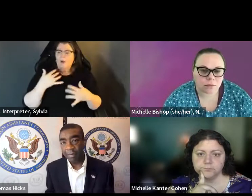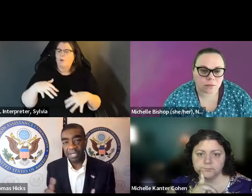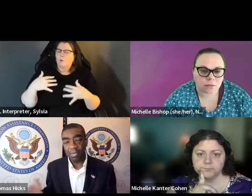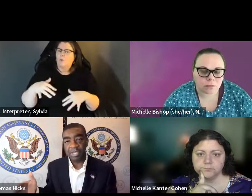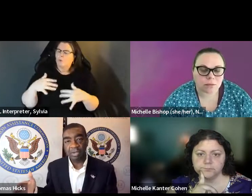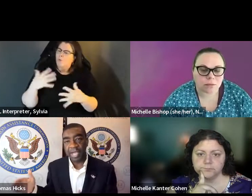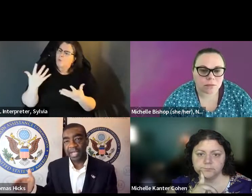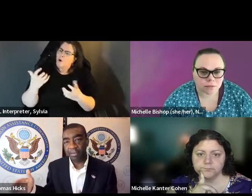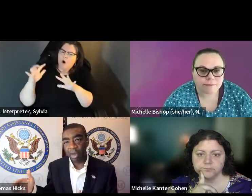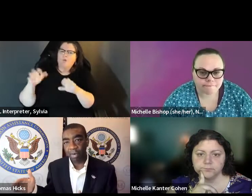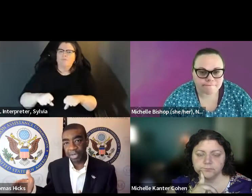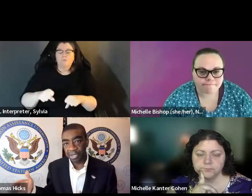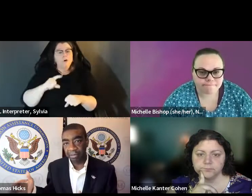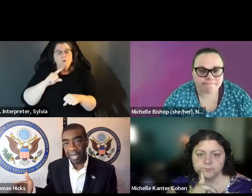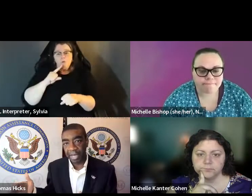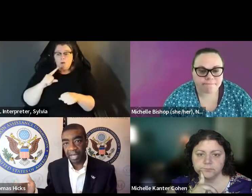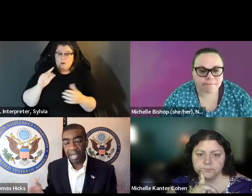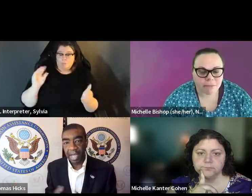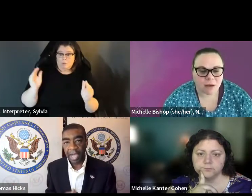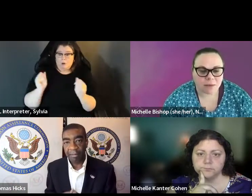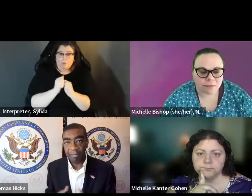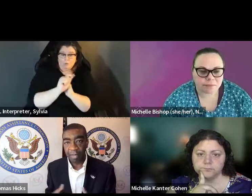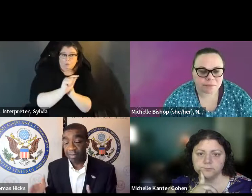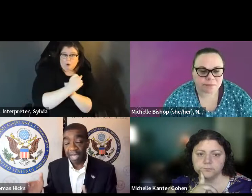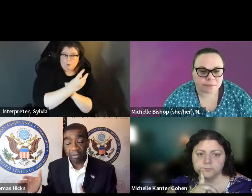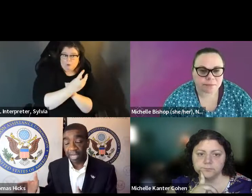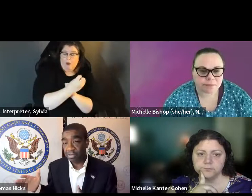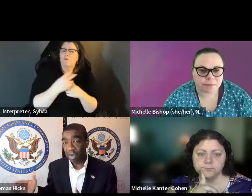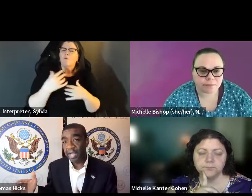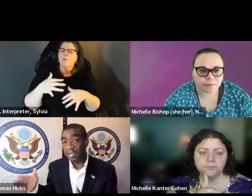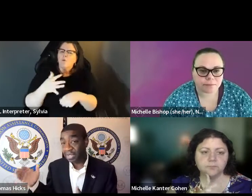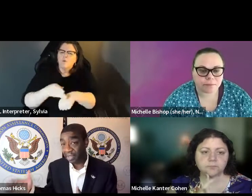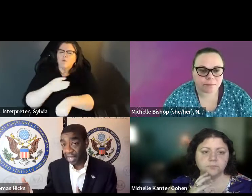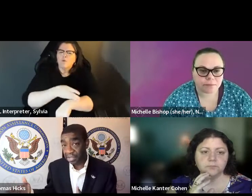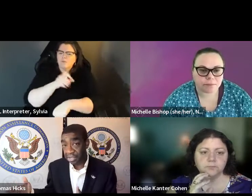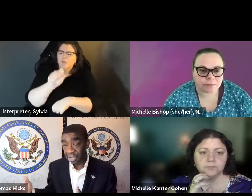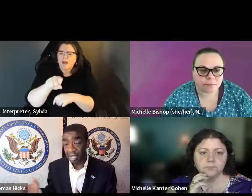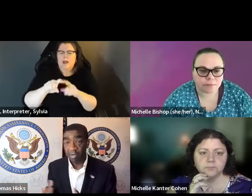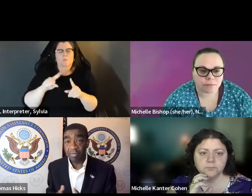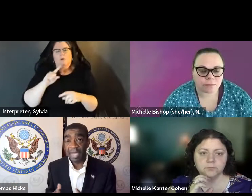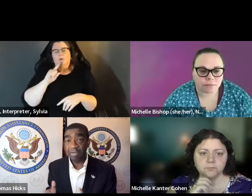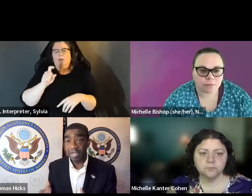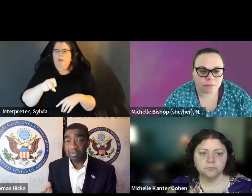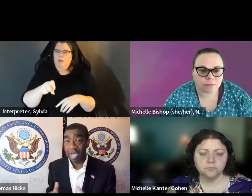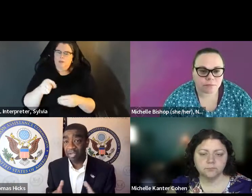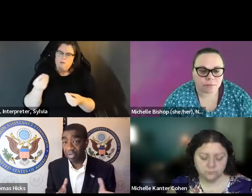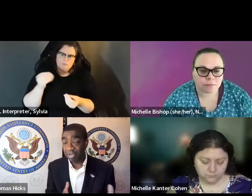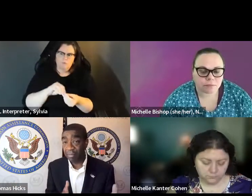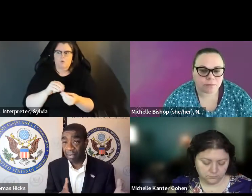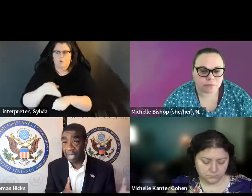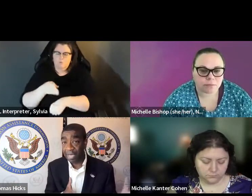longer have those barriers there place. And, yes, it And yes, it's improved since 2,012. 's improved since 2012, but it 's -- we're still not at the But it's with still not at the point where we should be.